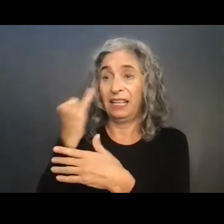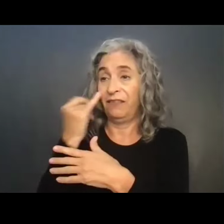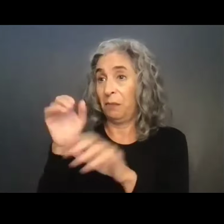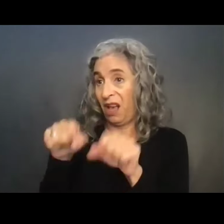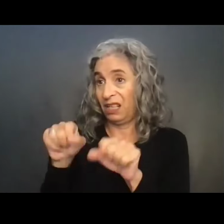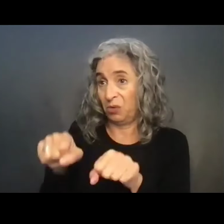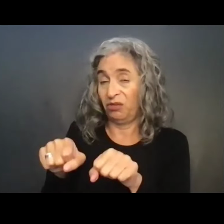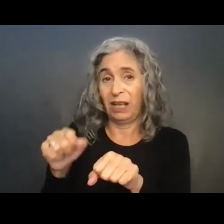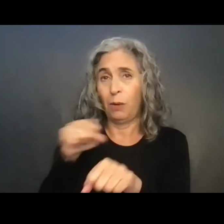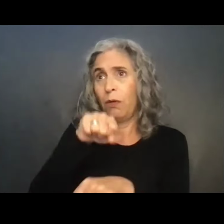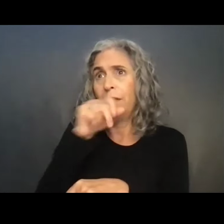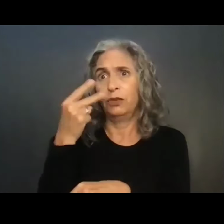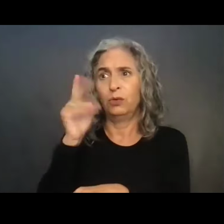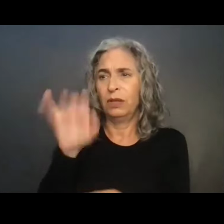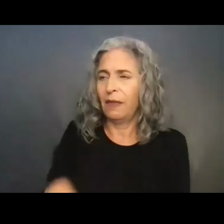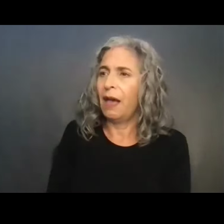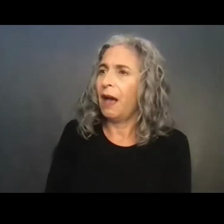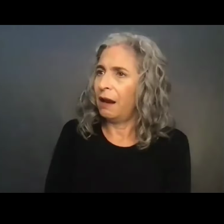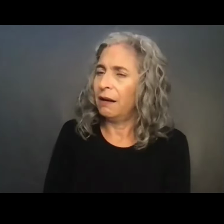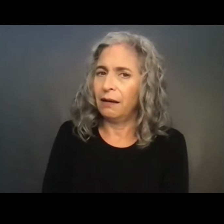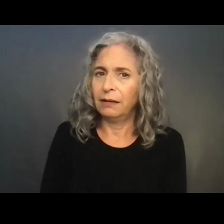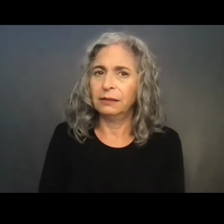I would love to see that. >> MALCOLM MIESTRELL: